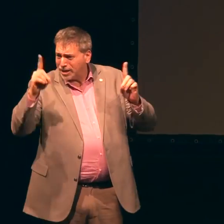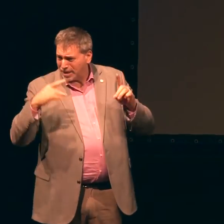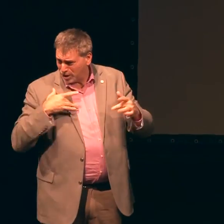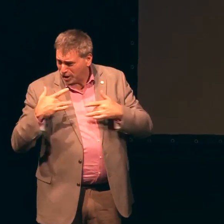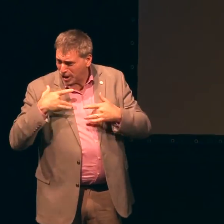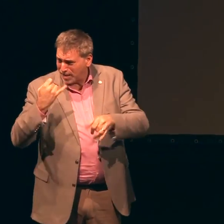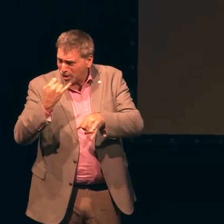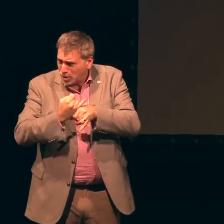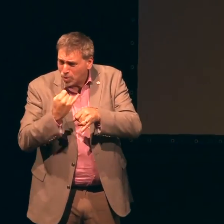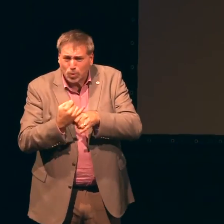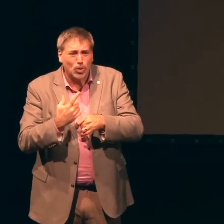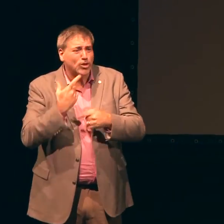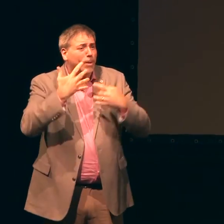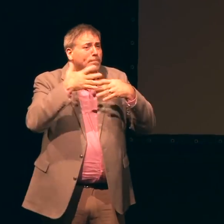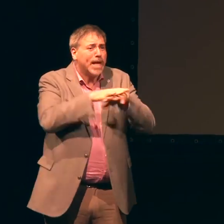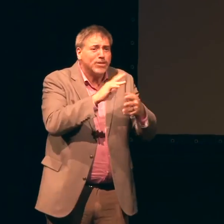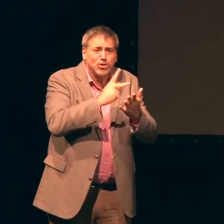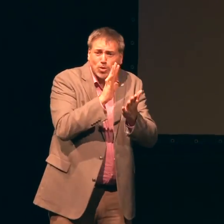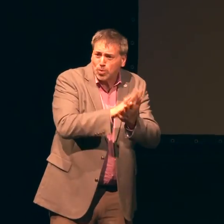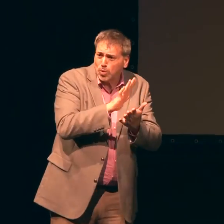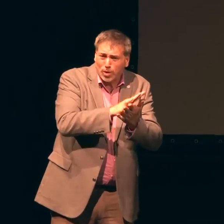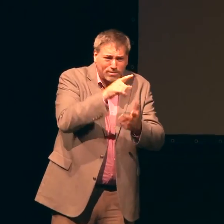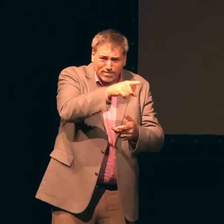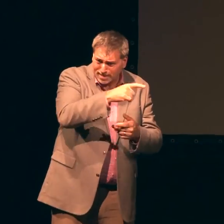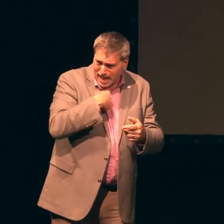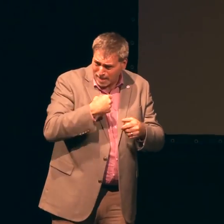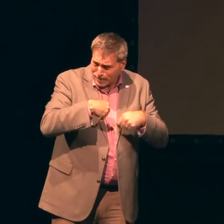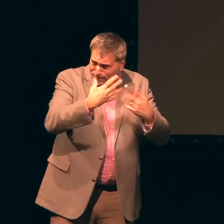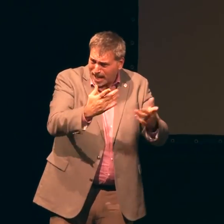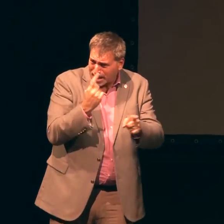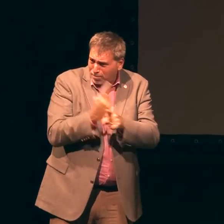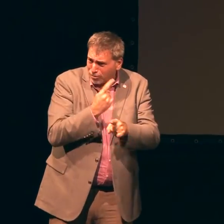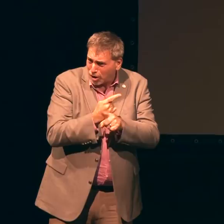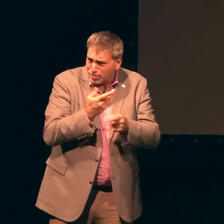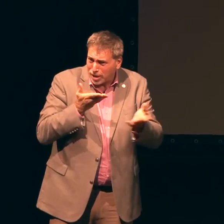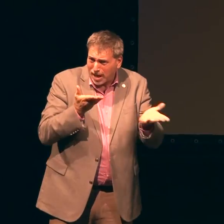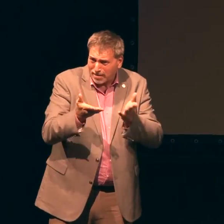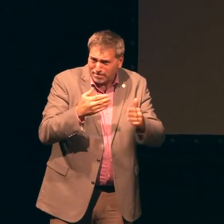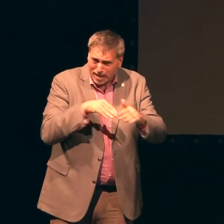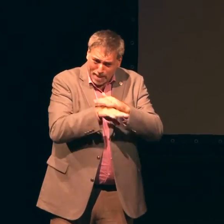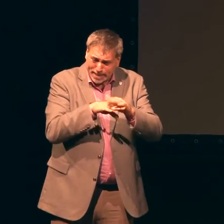for us. ASL, education, we're concerned about Deaf schools and the mainstream programs, are